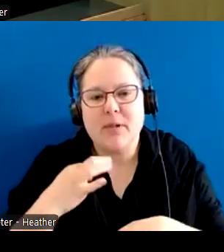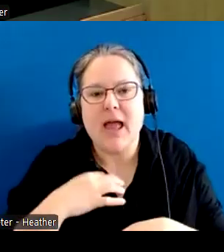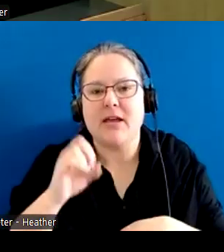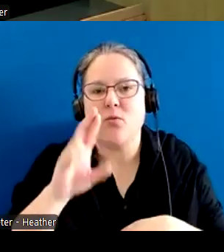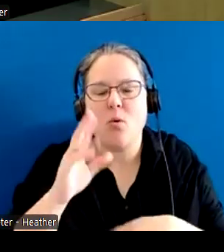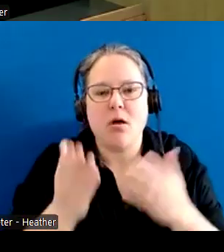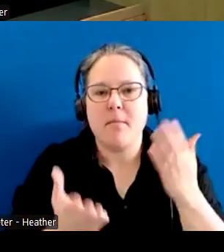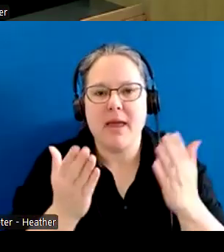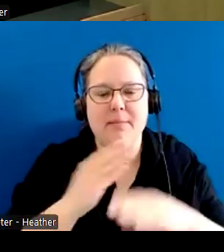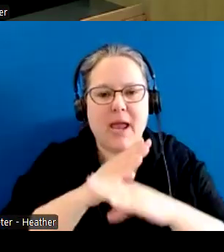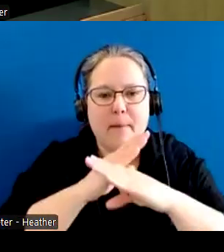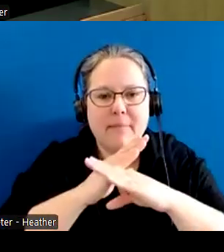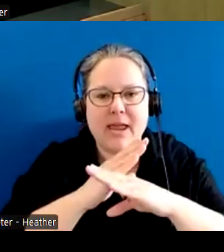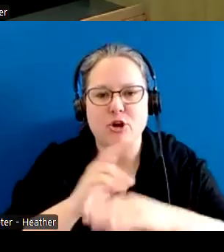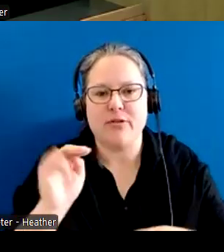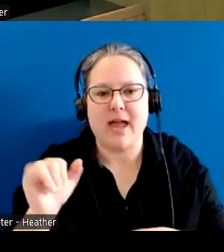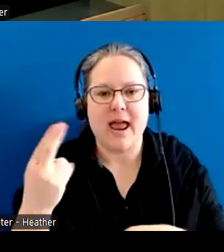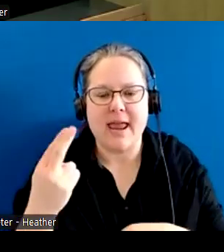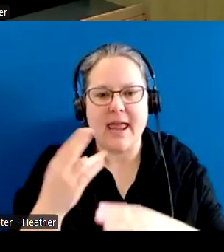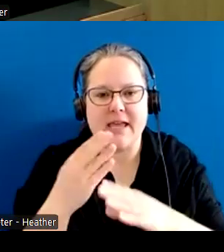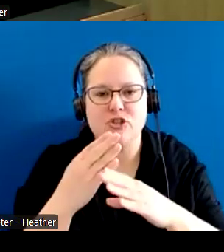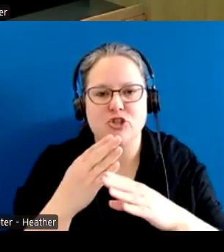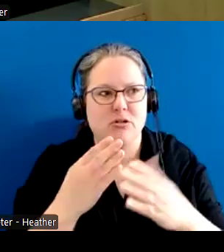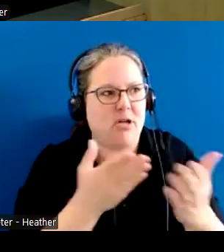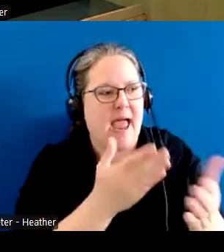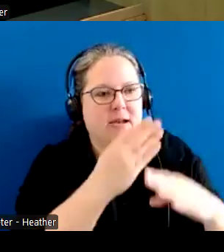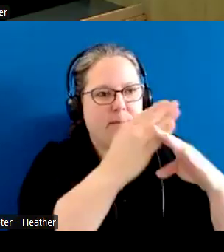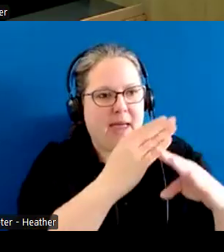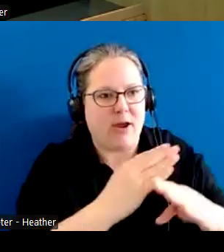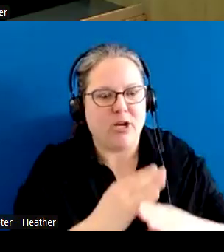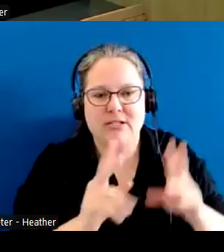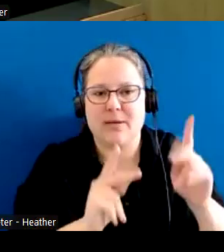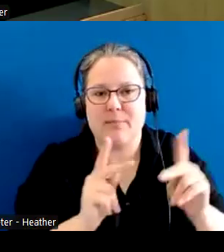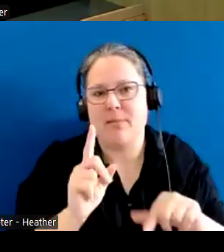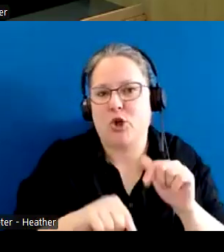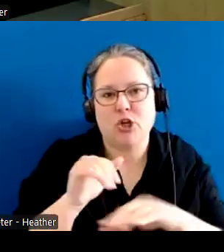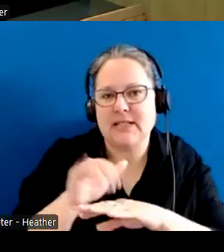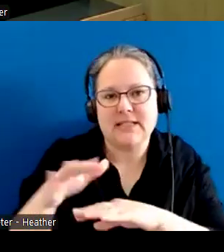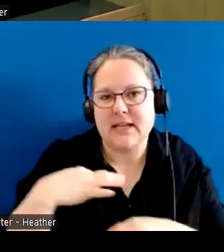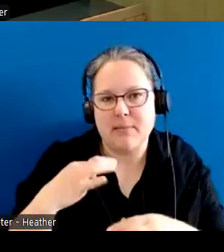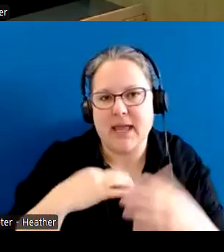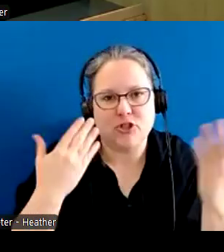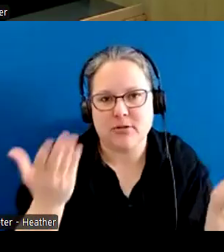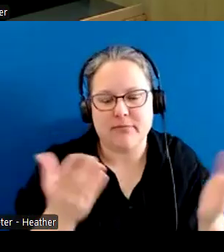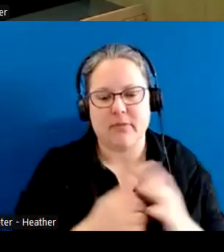barriers that NIMH was putting in front of um people's will uh ability to submit applications?